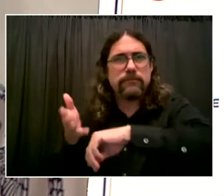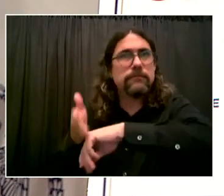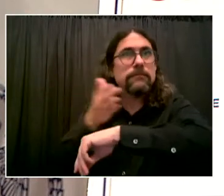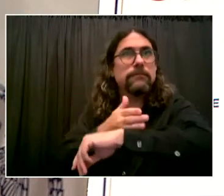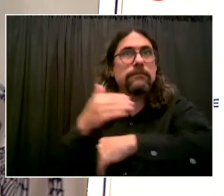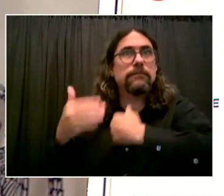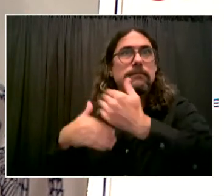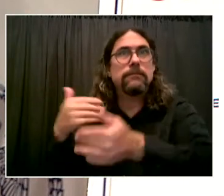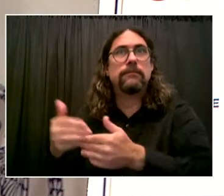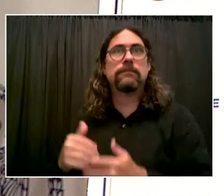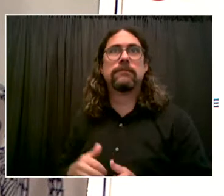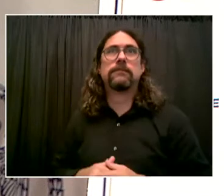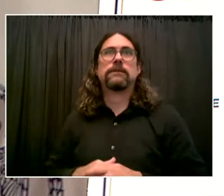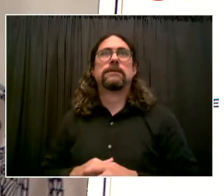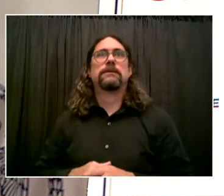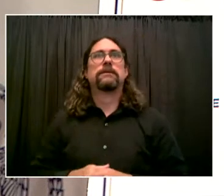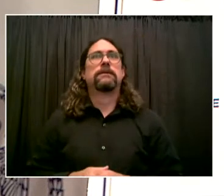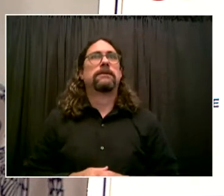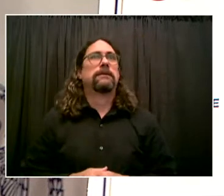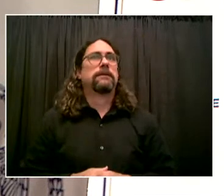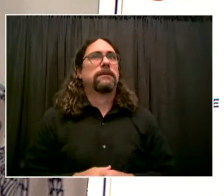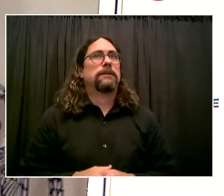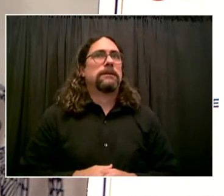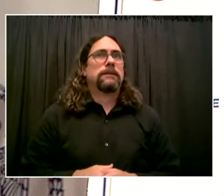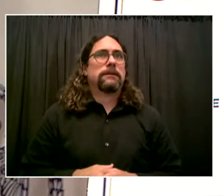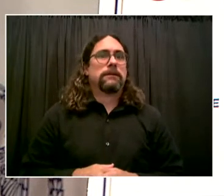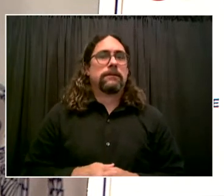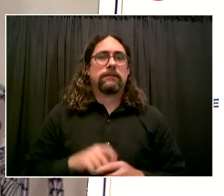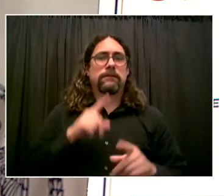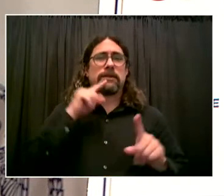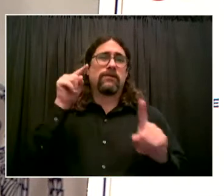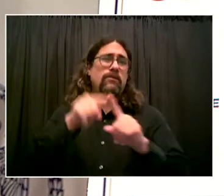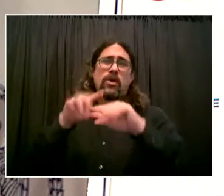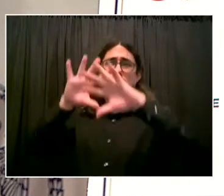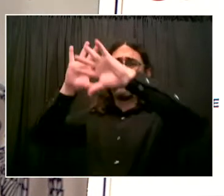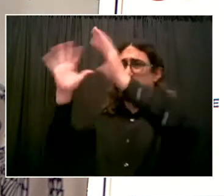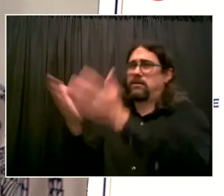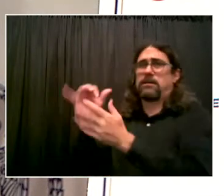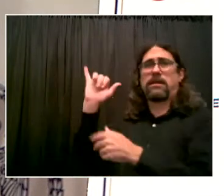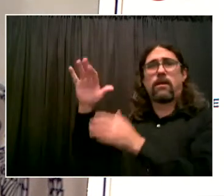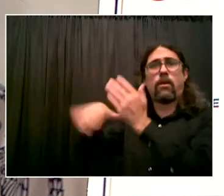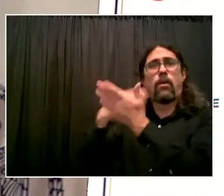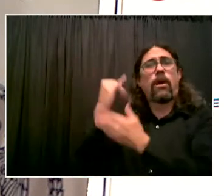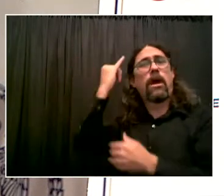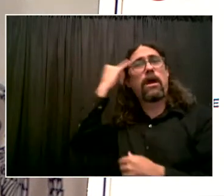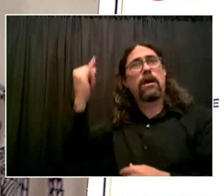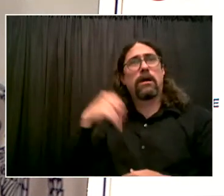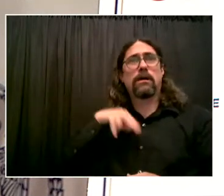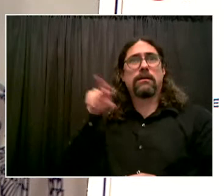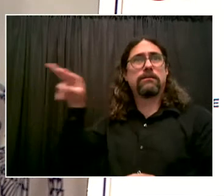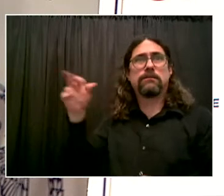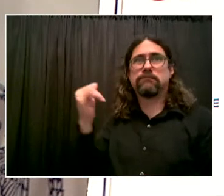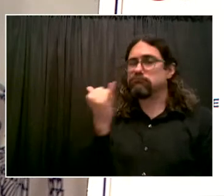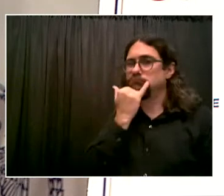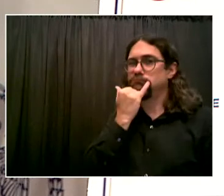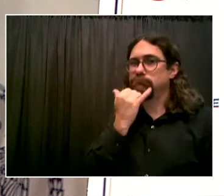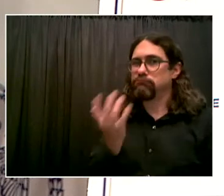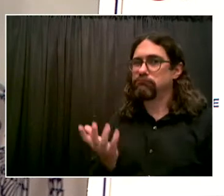THAT HAS TO BE ECONOMIC JUSICTE FOR ISRAELIS AND PALESTINIANS ALIKAE ND THAT WON 'TWORK IF THE ECONOMY DOESN'T FUNCTION. I THINK THEY ARE MISTAKEN I'M